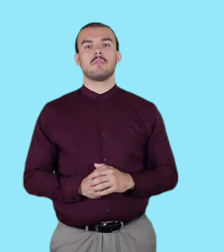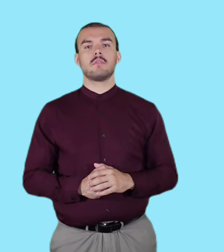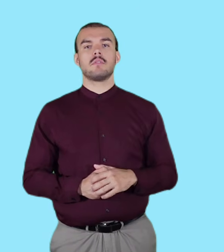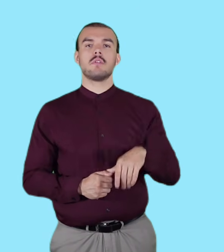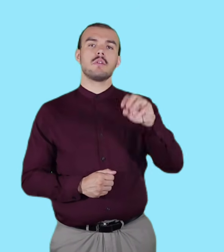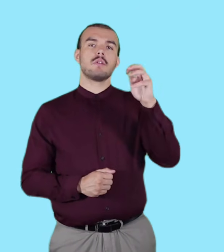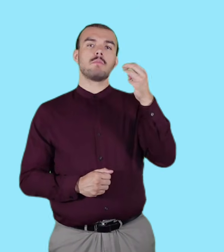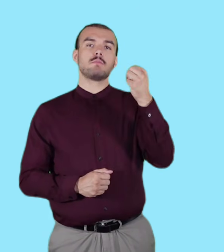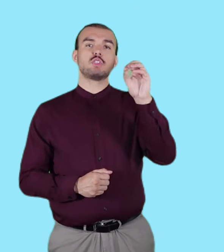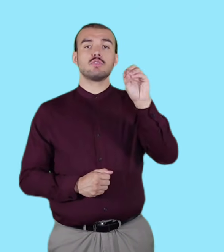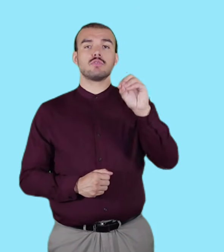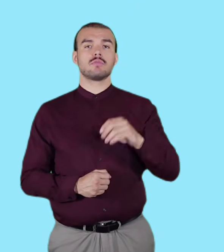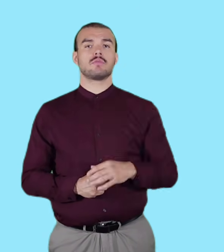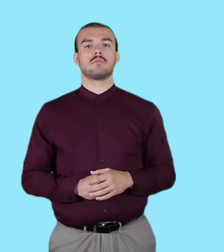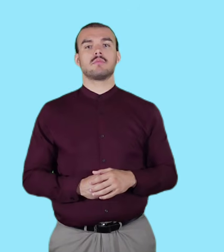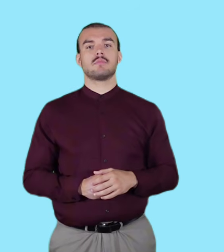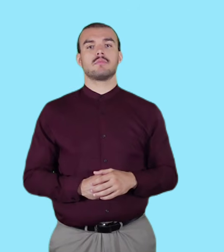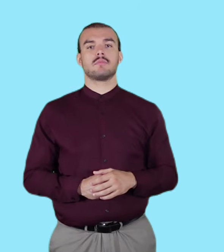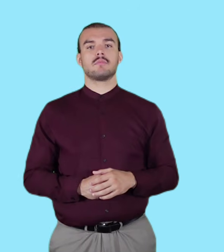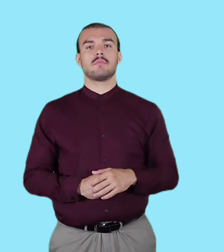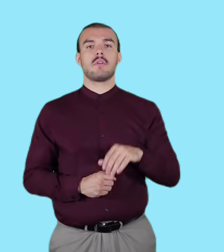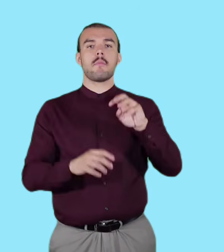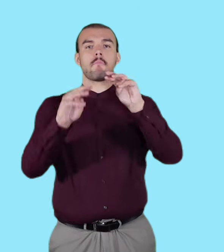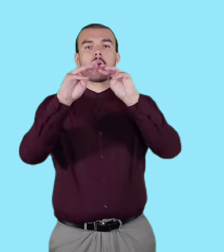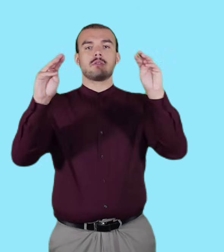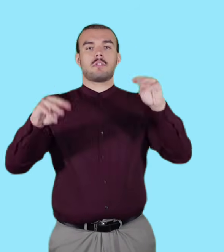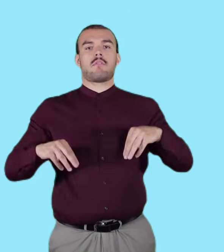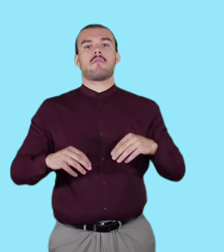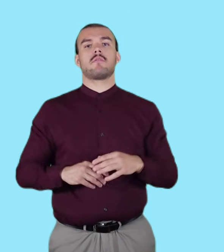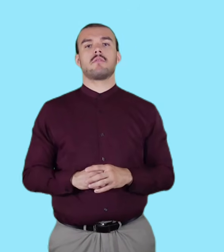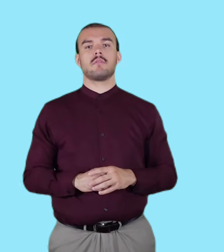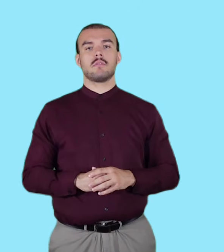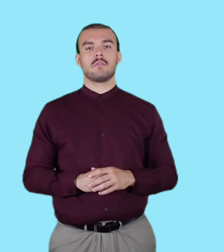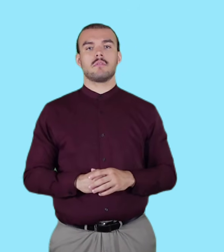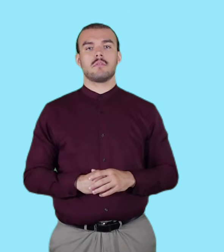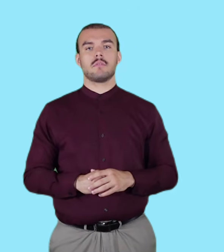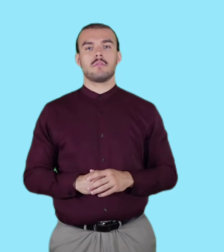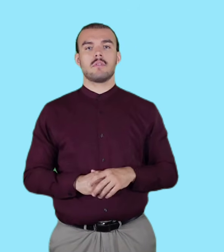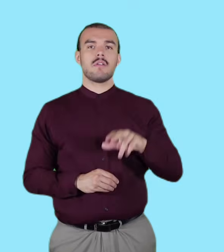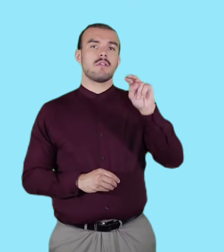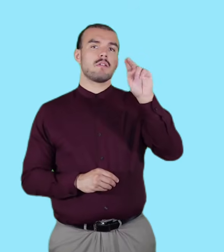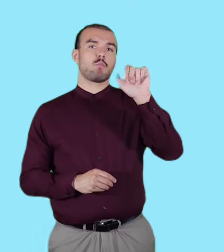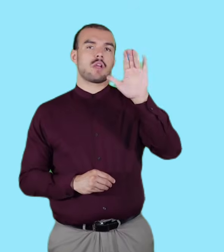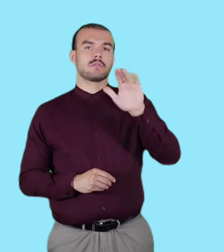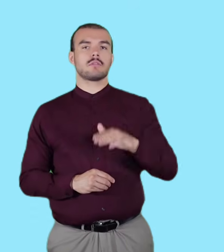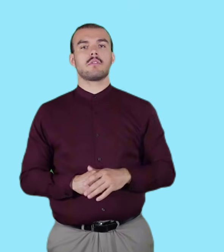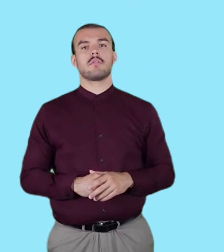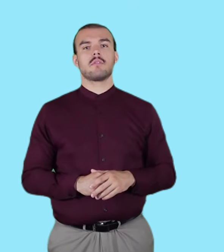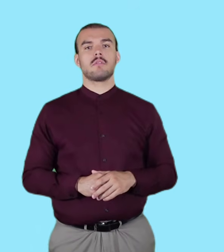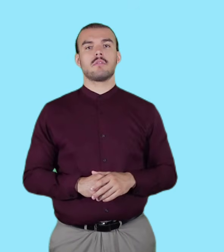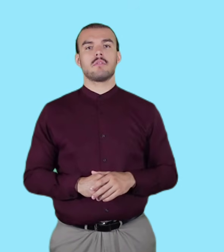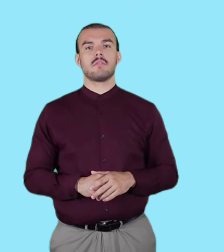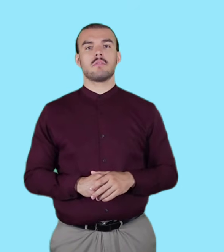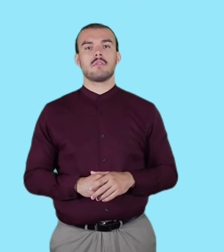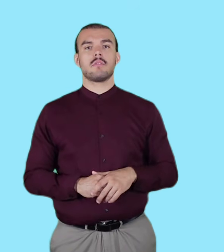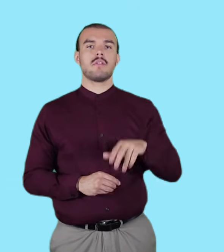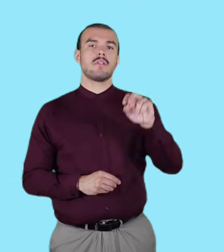Missouri, Montana, Nebraska, Nevada,